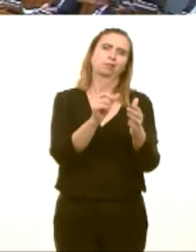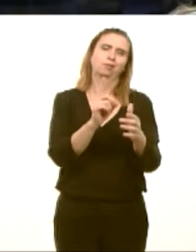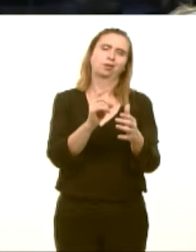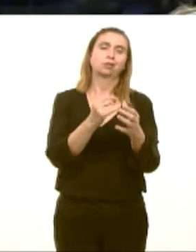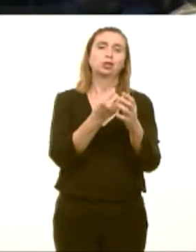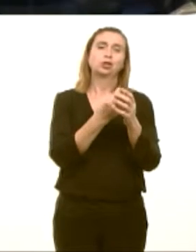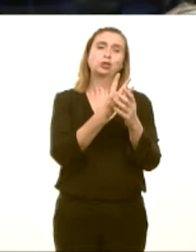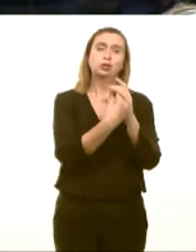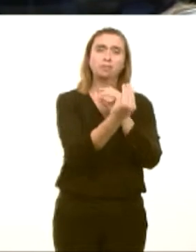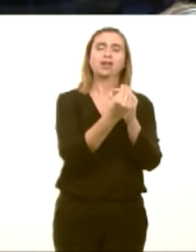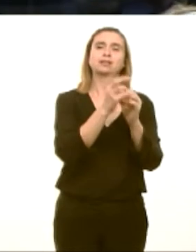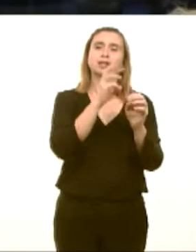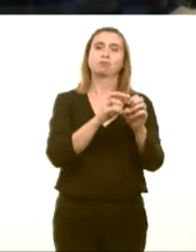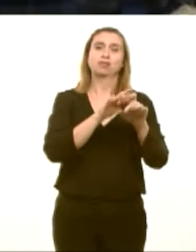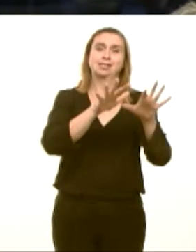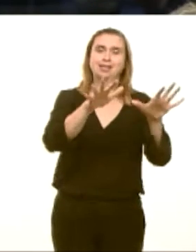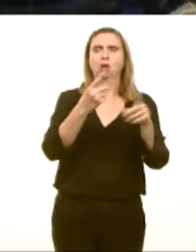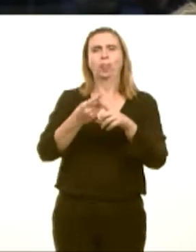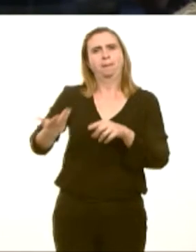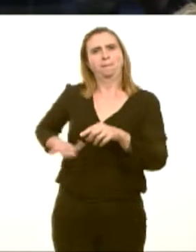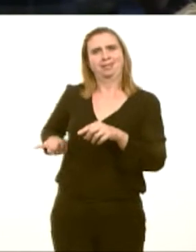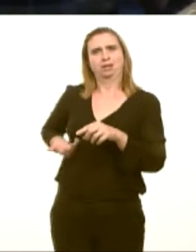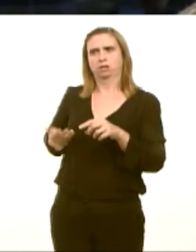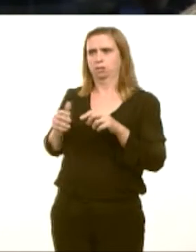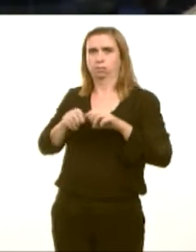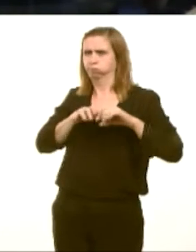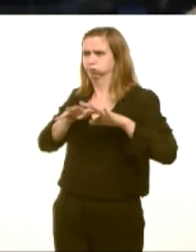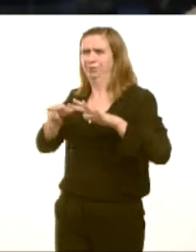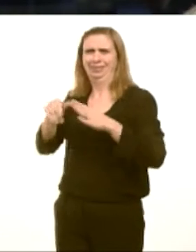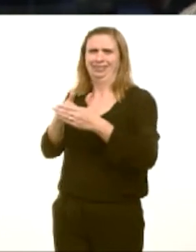roll-out and the commercial roll-out, particularly in the behaviour of BT in a market where they